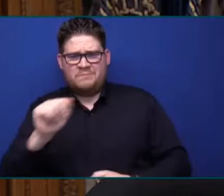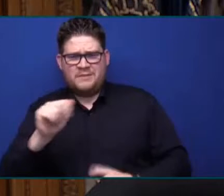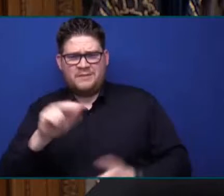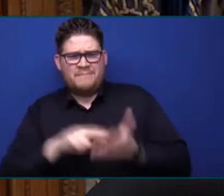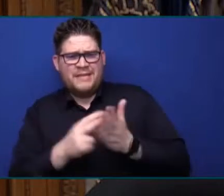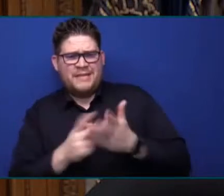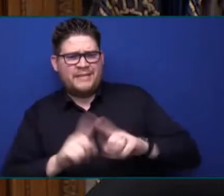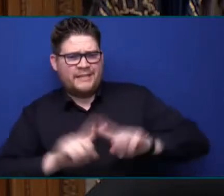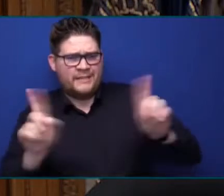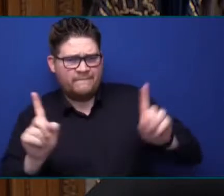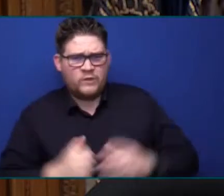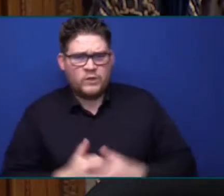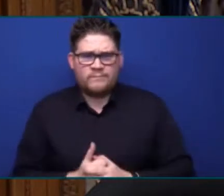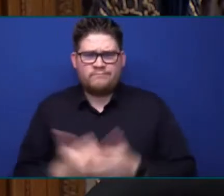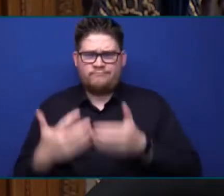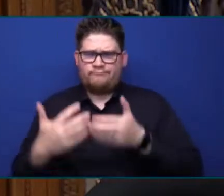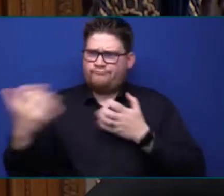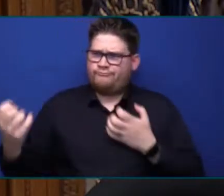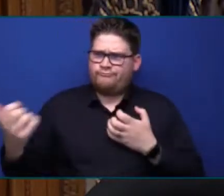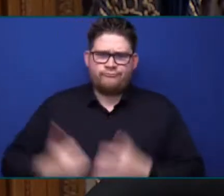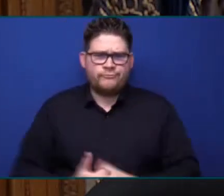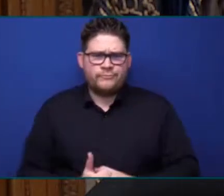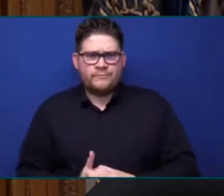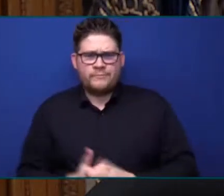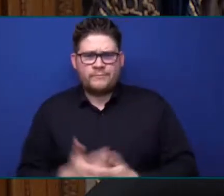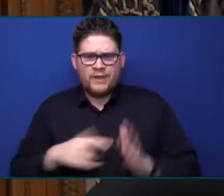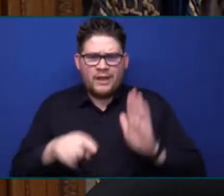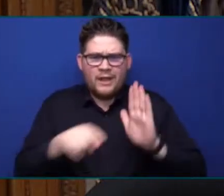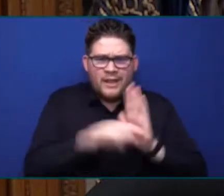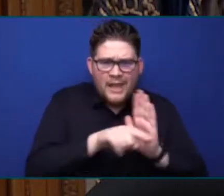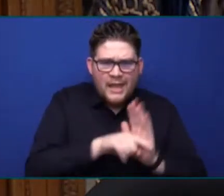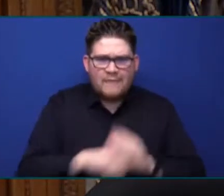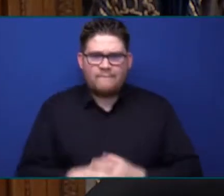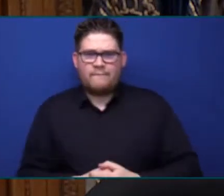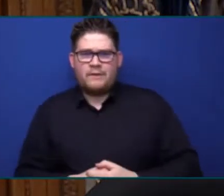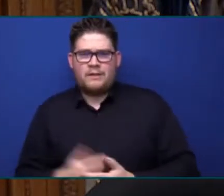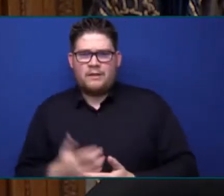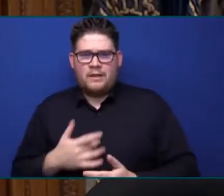undesirable conditions, we reduce people with differences as lesser citizens.